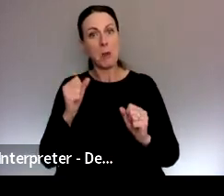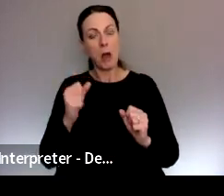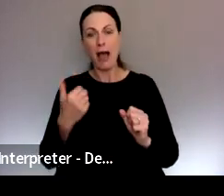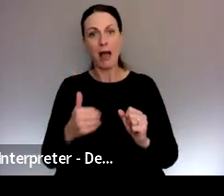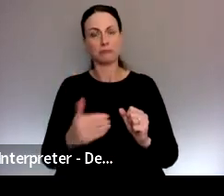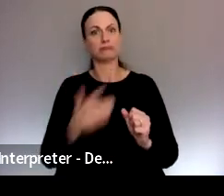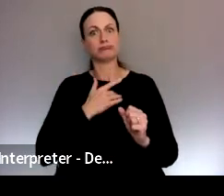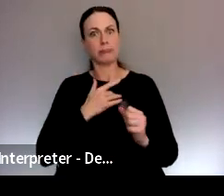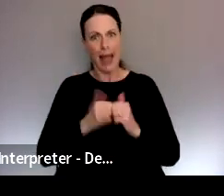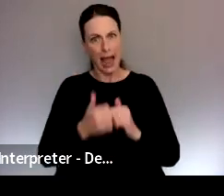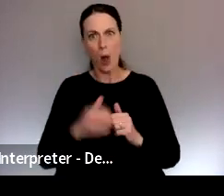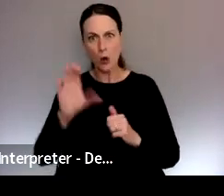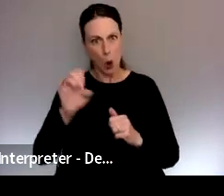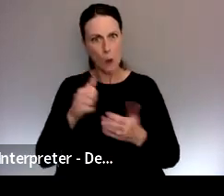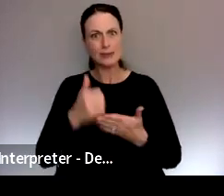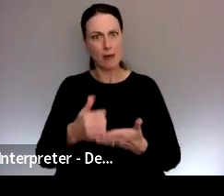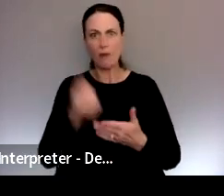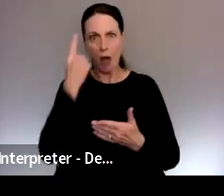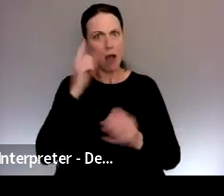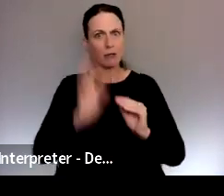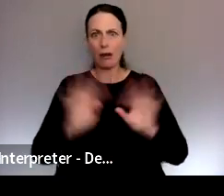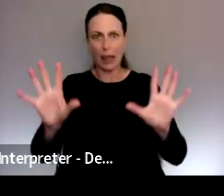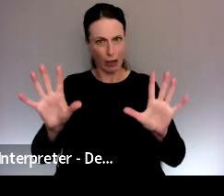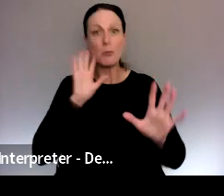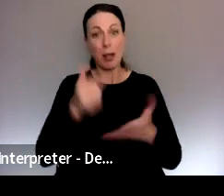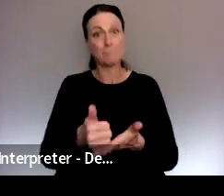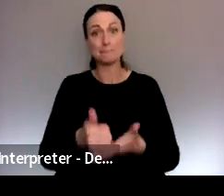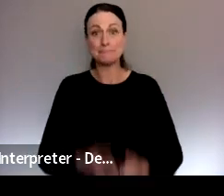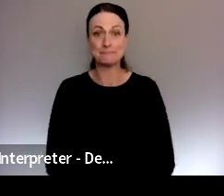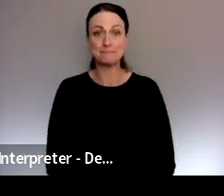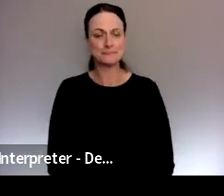regarding how code is helpful for navigation.